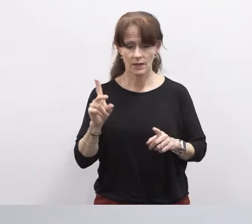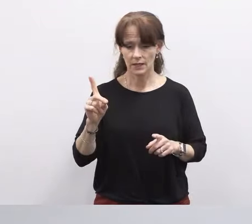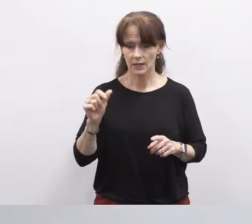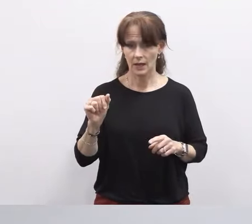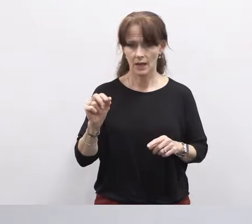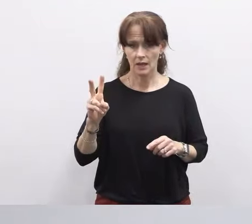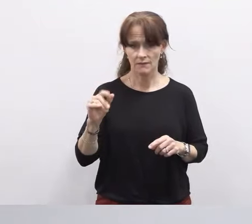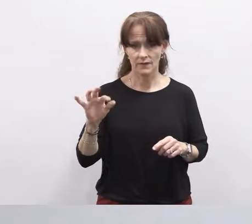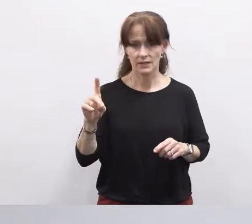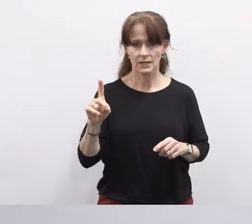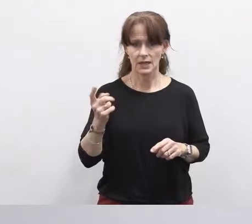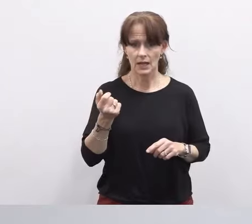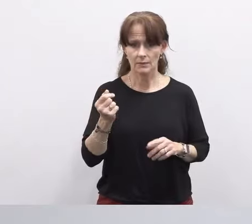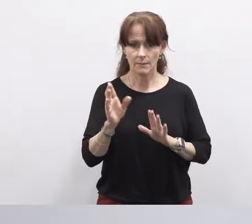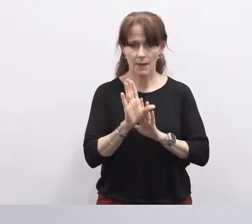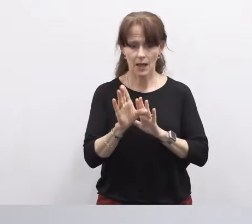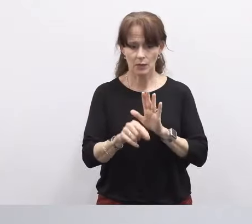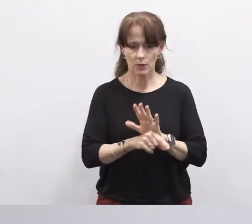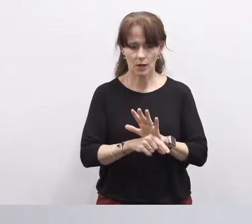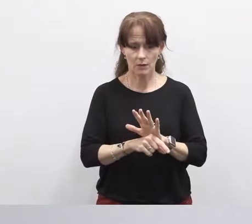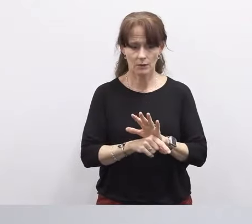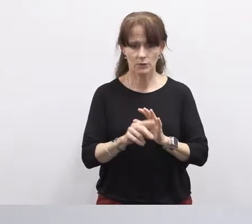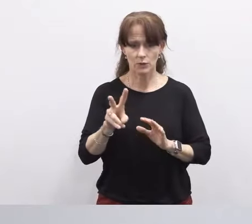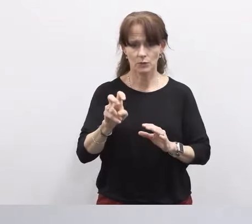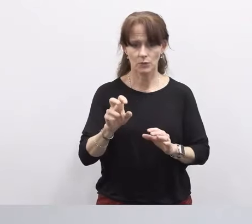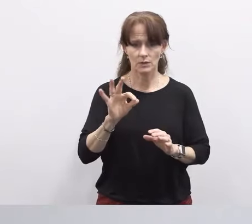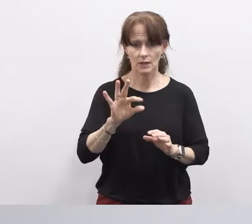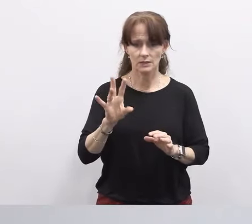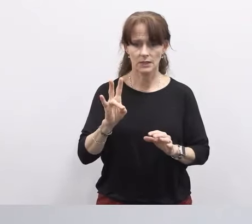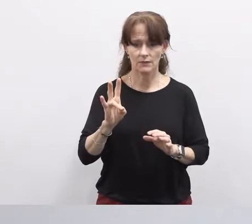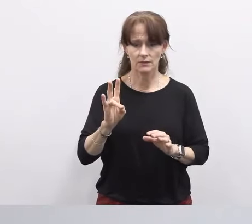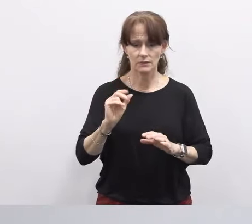a little bit of a background on the 297 appointments.